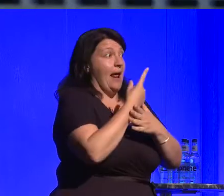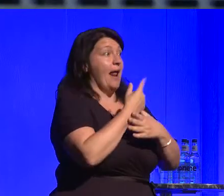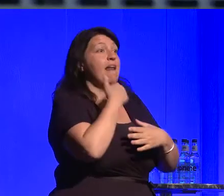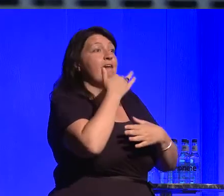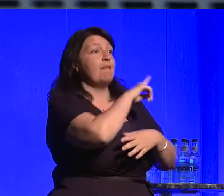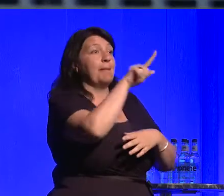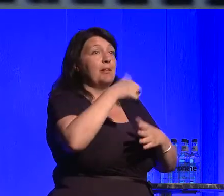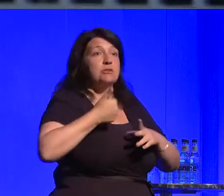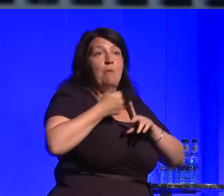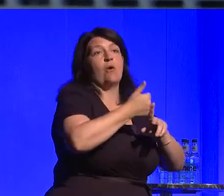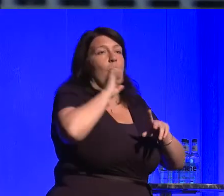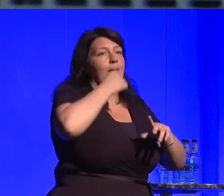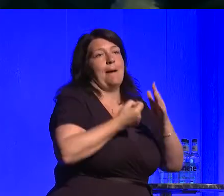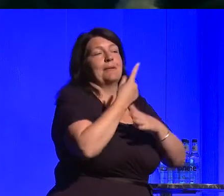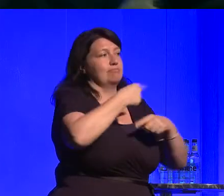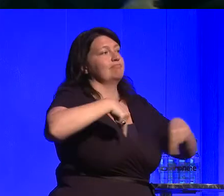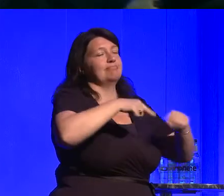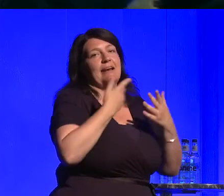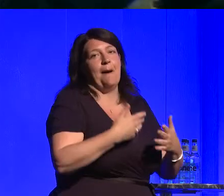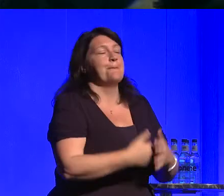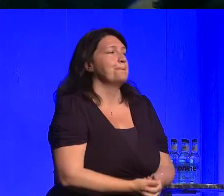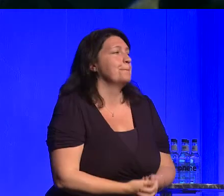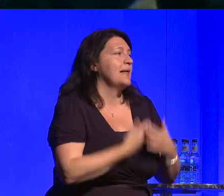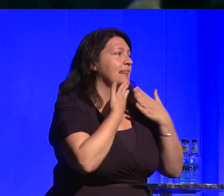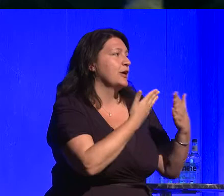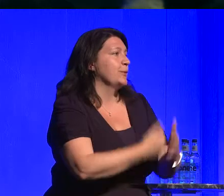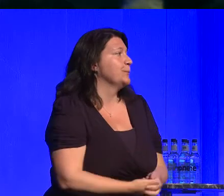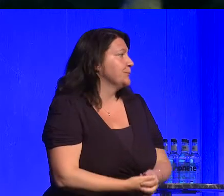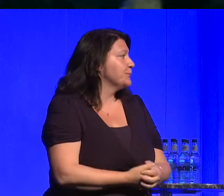Olivia Butterworth: Thank you very much, Bruce.